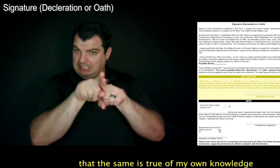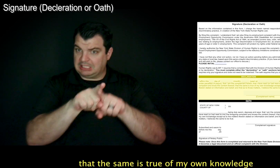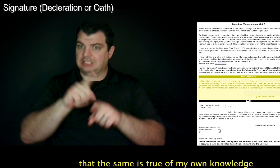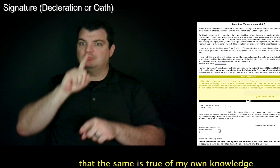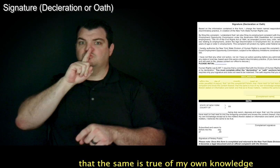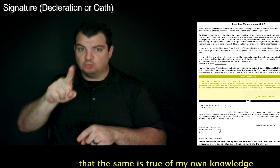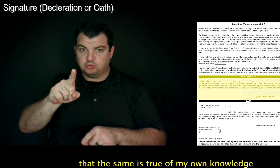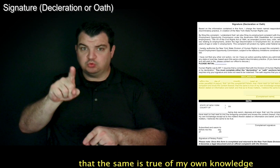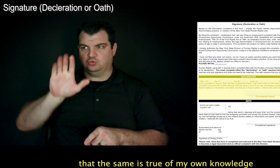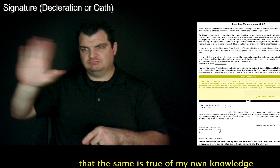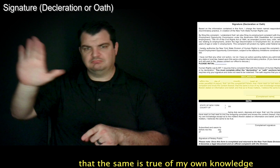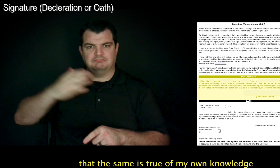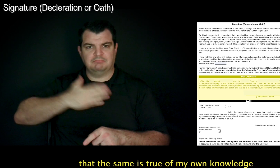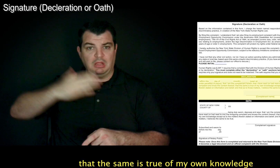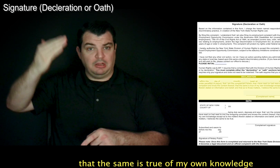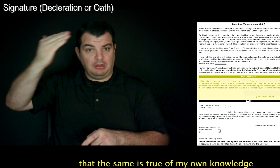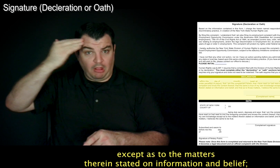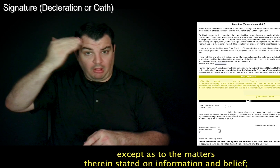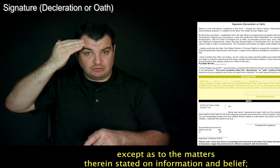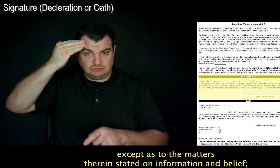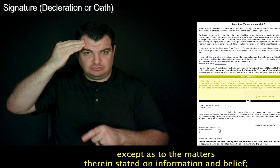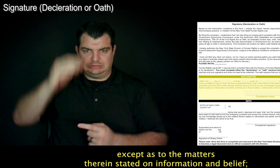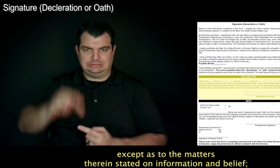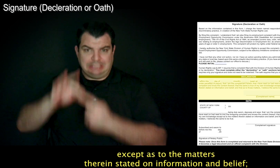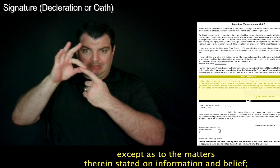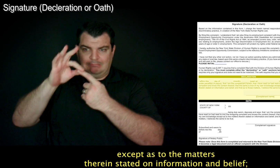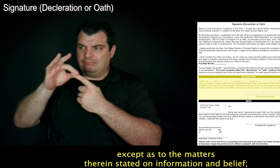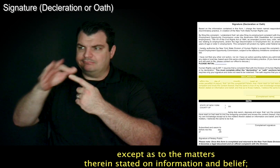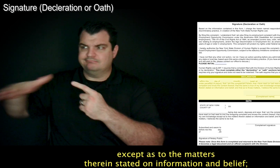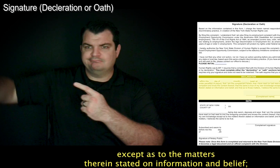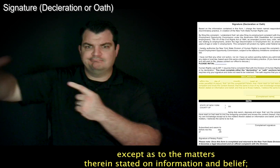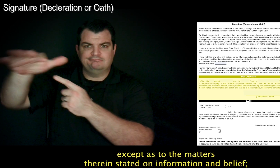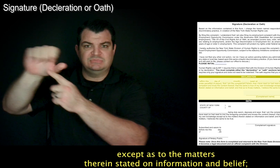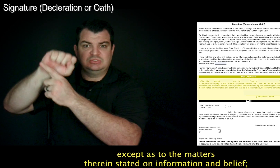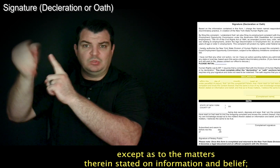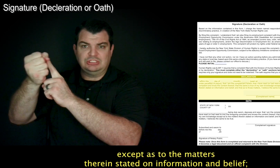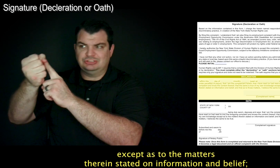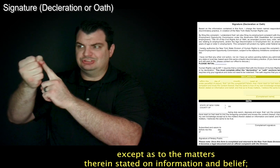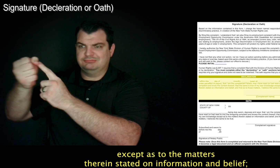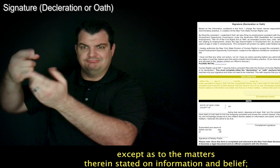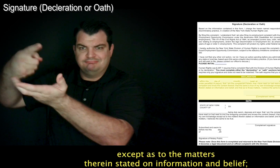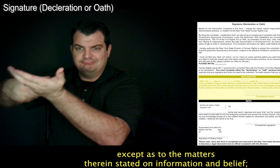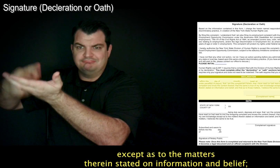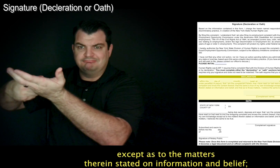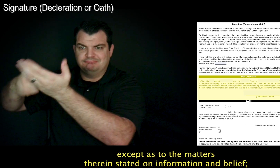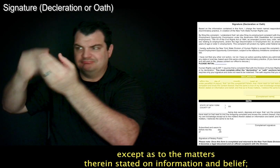that the same is true of my own knowledge except as to the matters therein stated on information and belief;